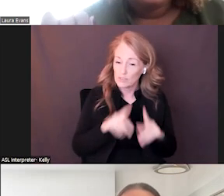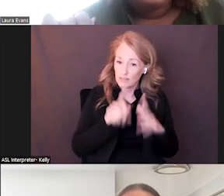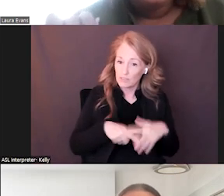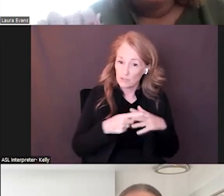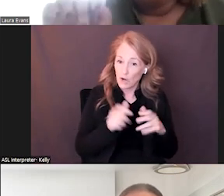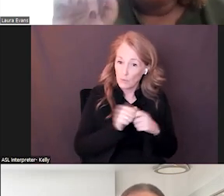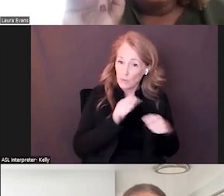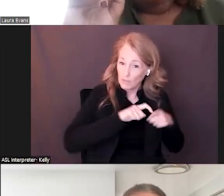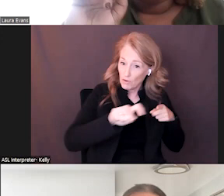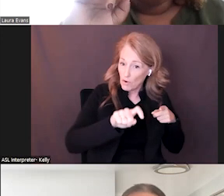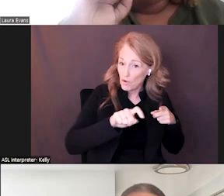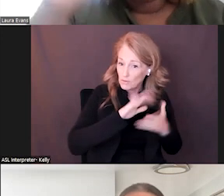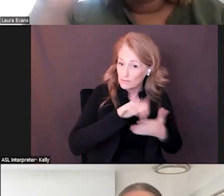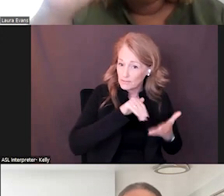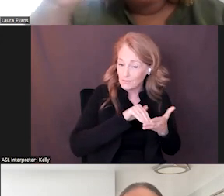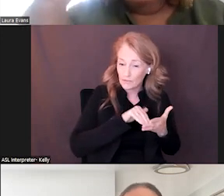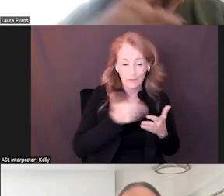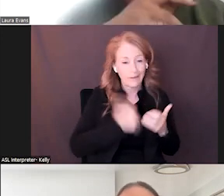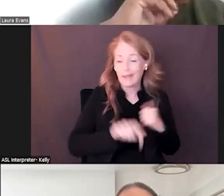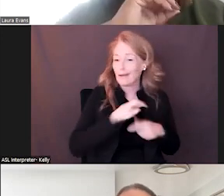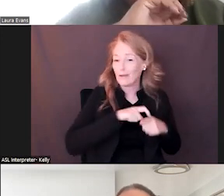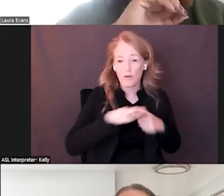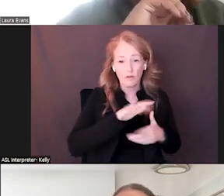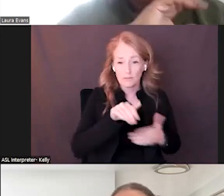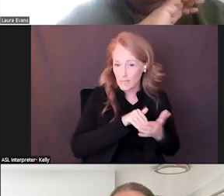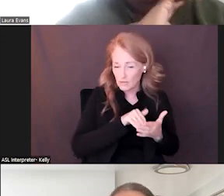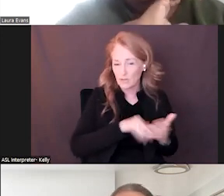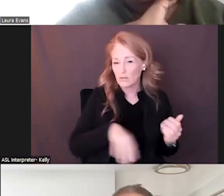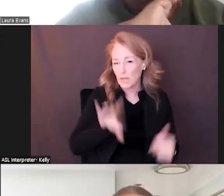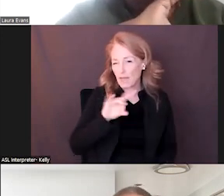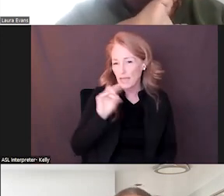CENTER THAT WAS ABOUT 80% RESOLVED.